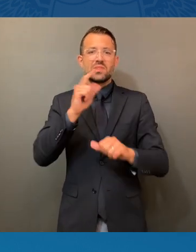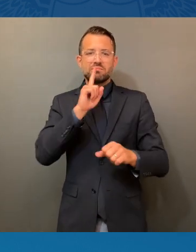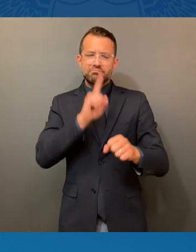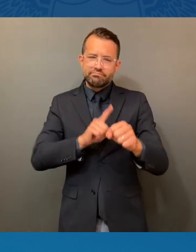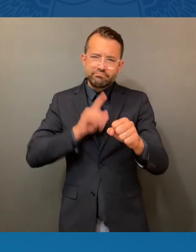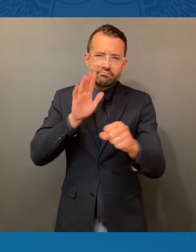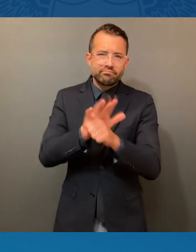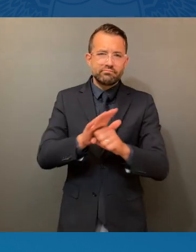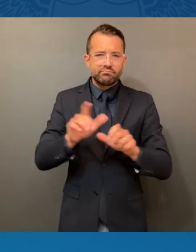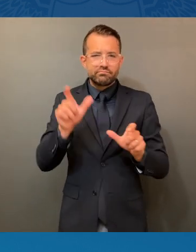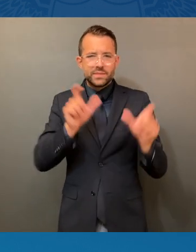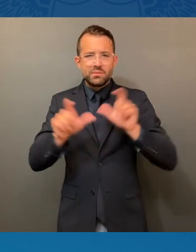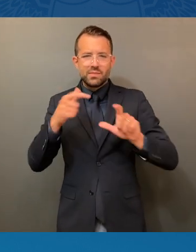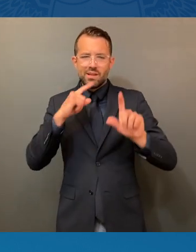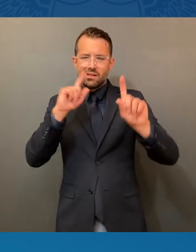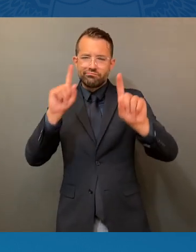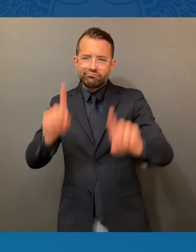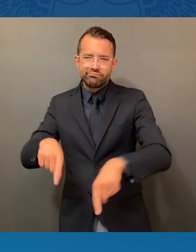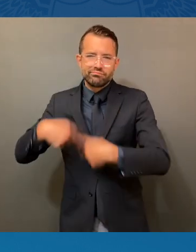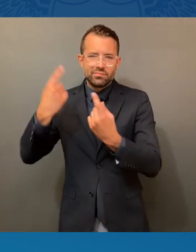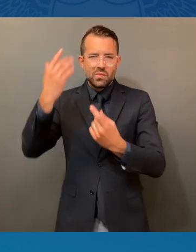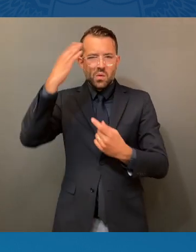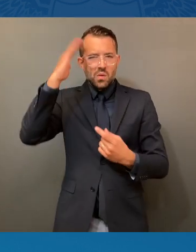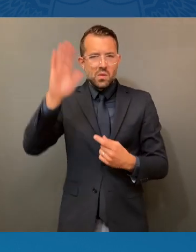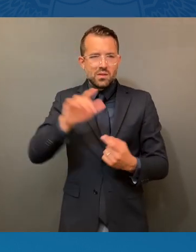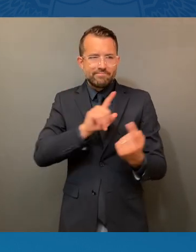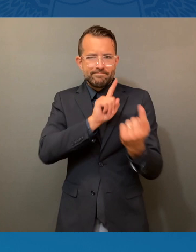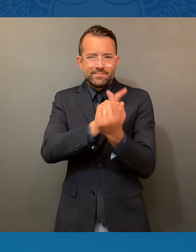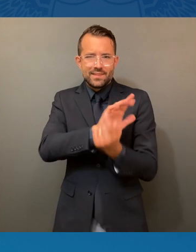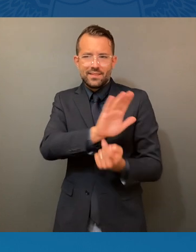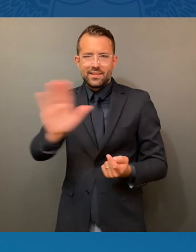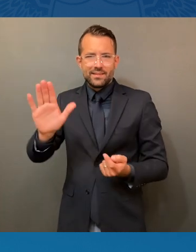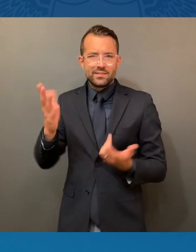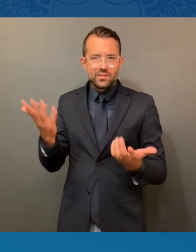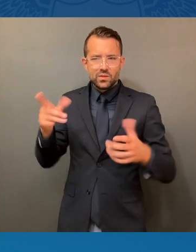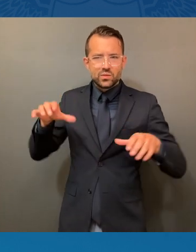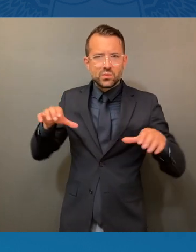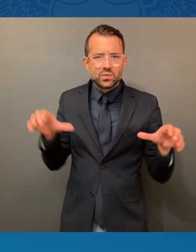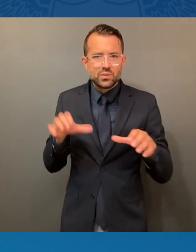the teachers of our nation were doing heroic work in the face of incredible challenges.